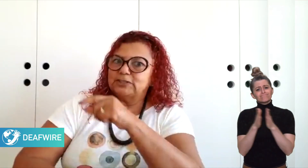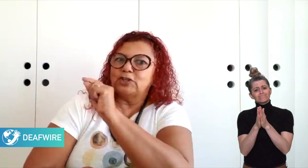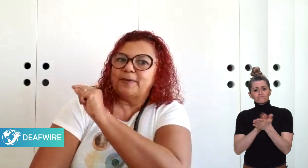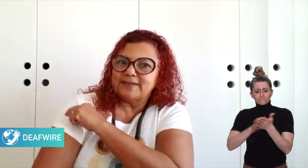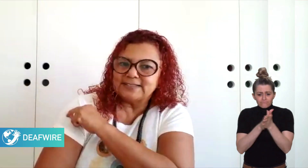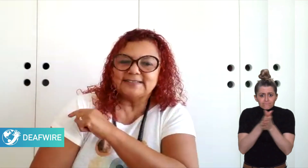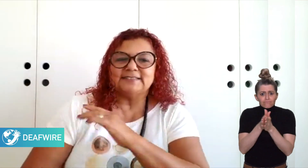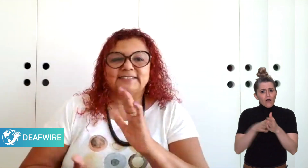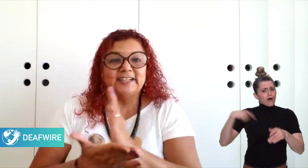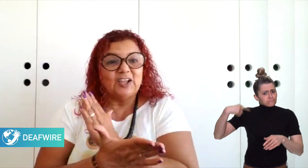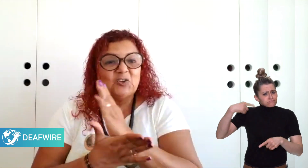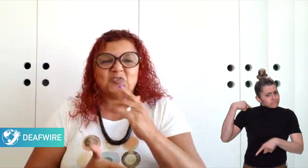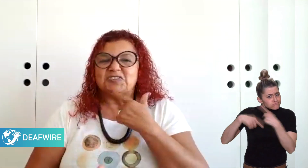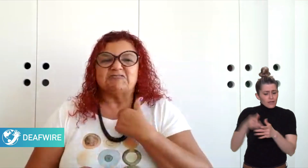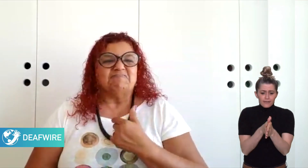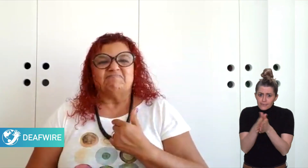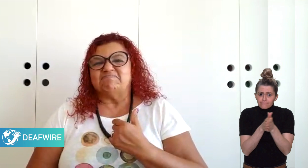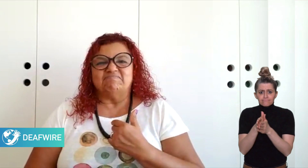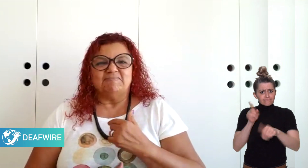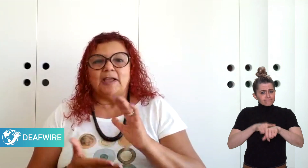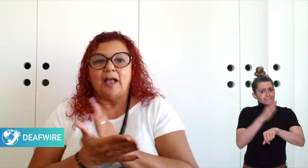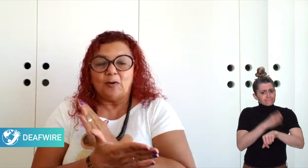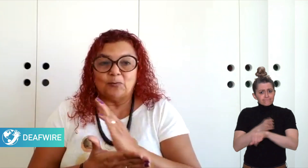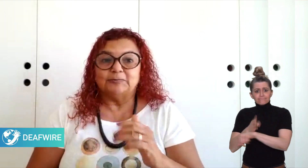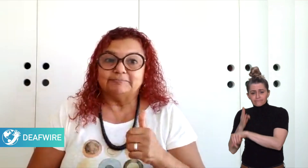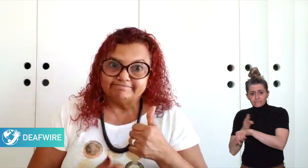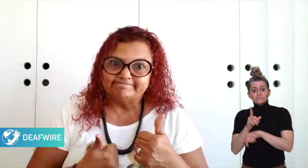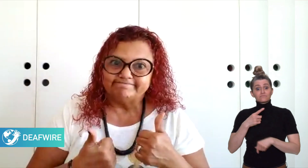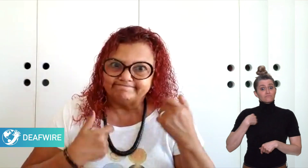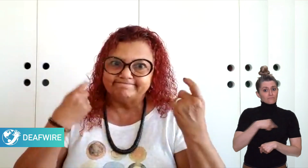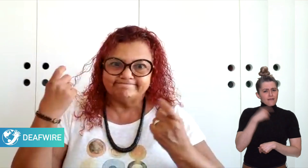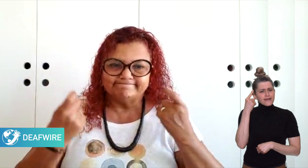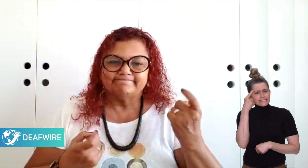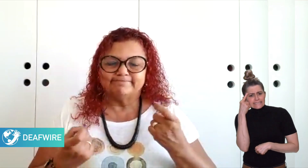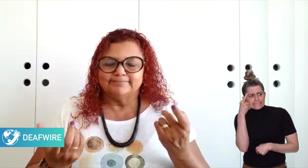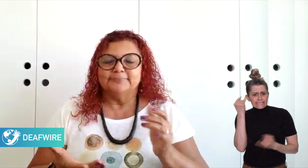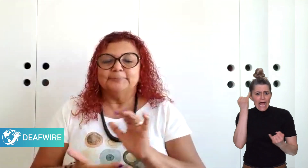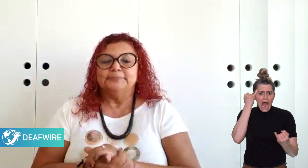Some of them refuse to get a vaccine. This is a concern we have.